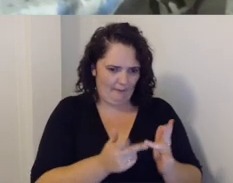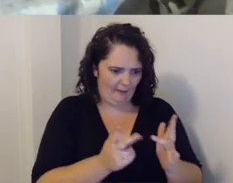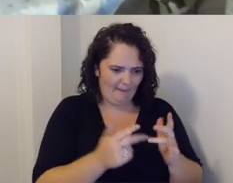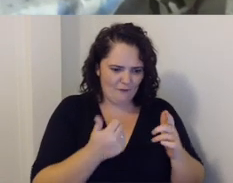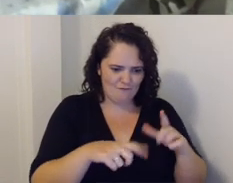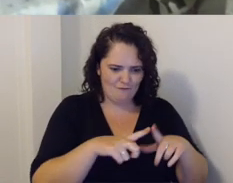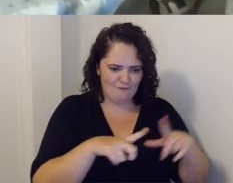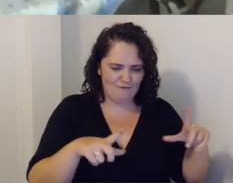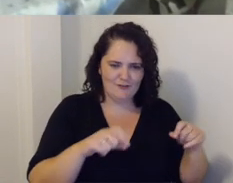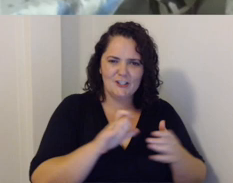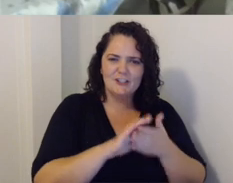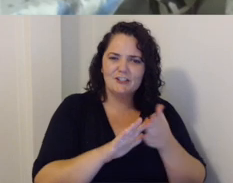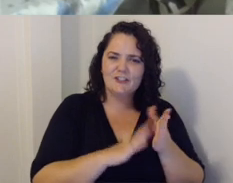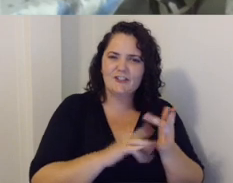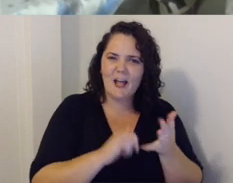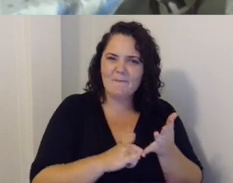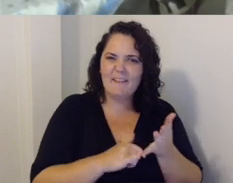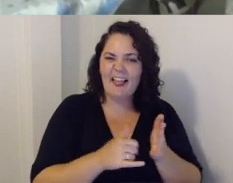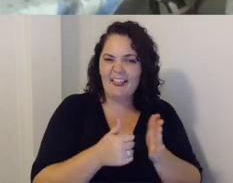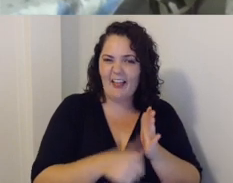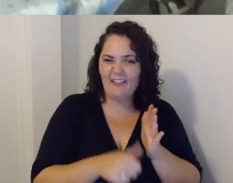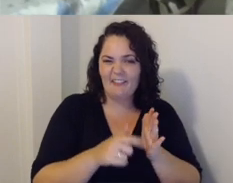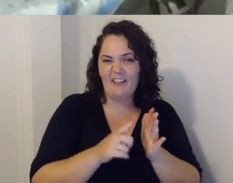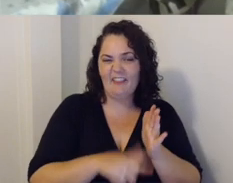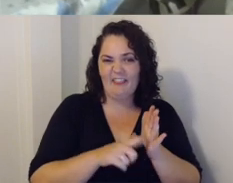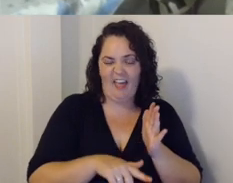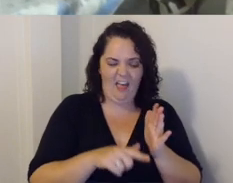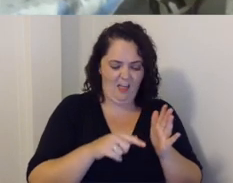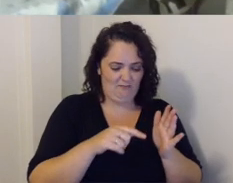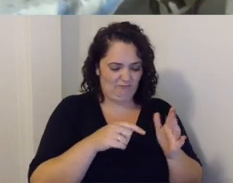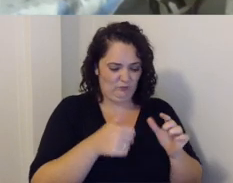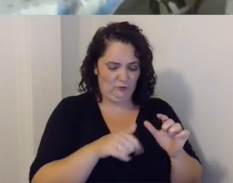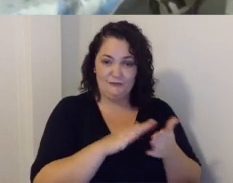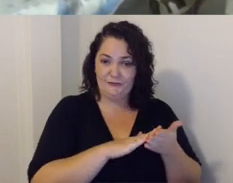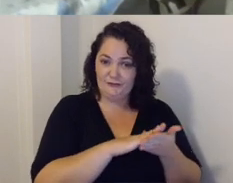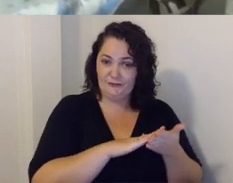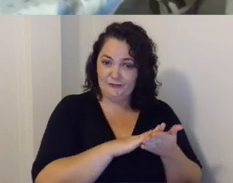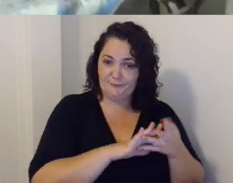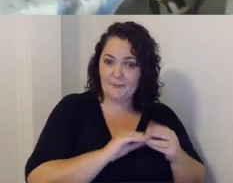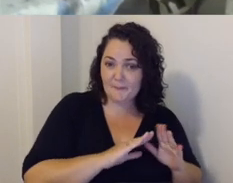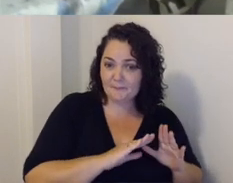mentioned before like shammies, um little pieces of leather worked well for a erasing um some artists